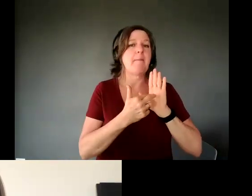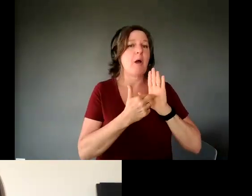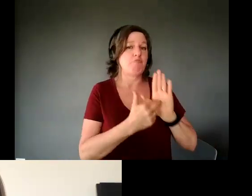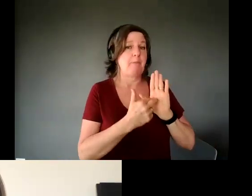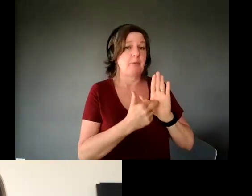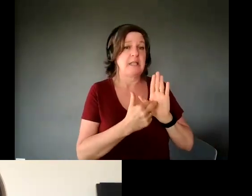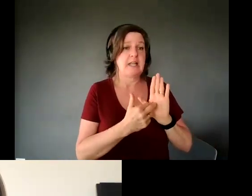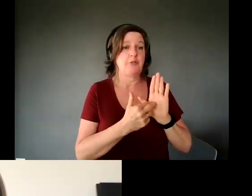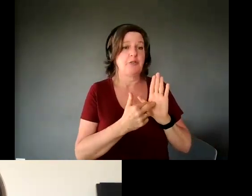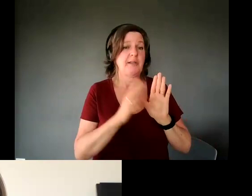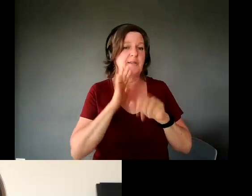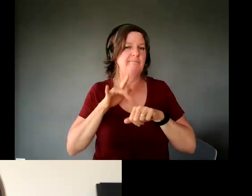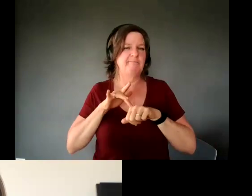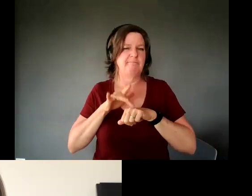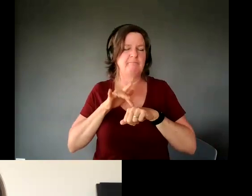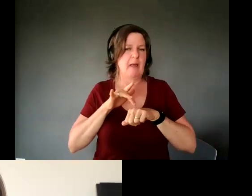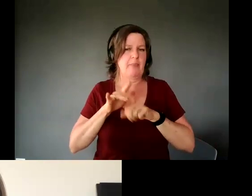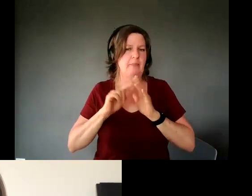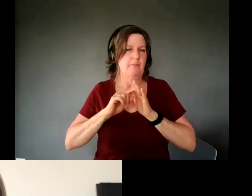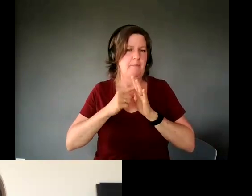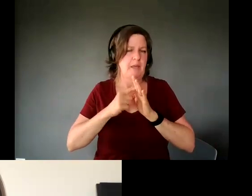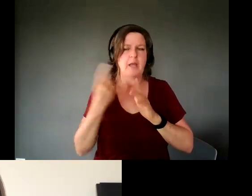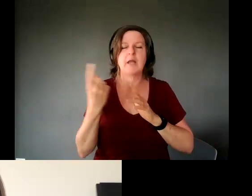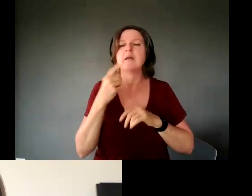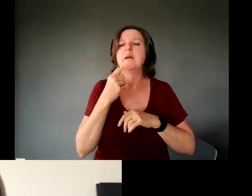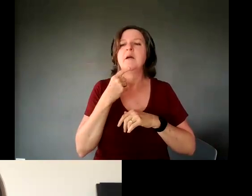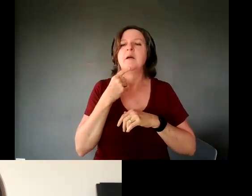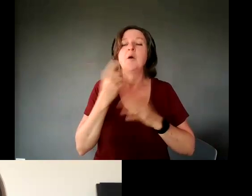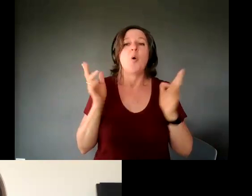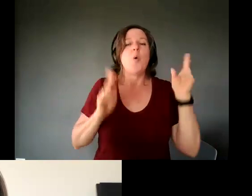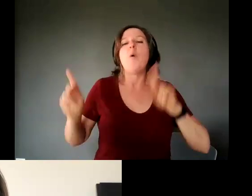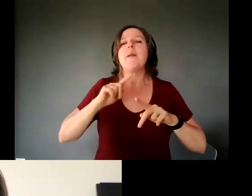the early part someone said what about people who are marginalized, for example,